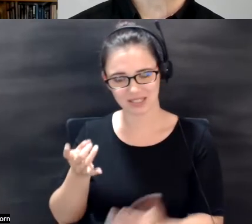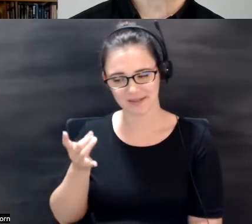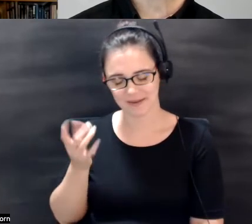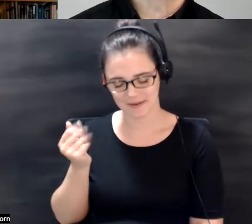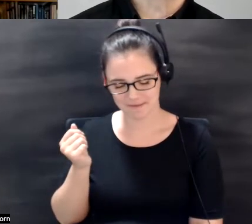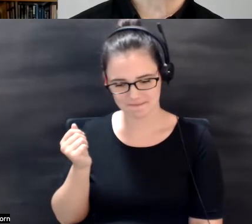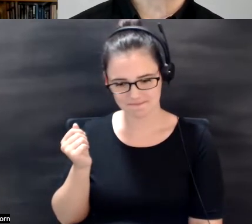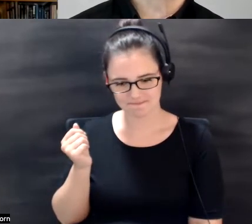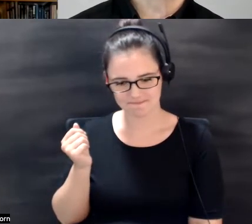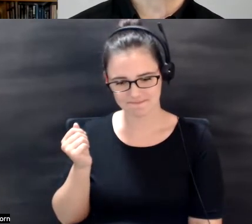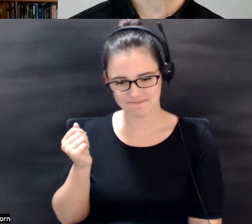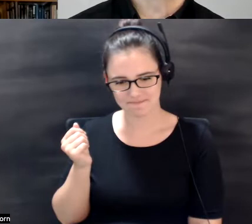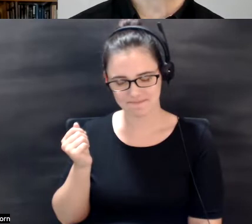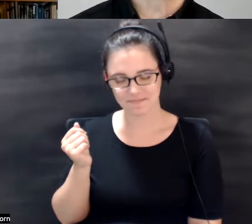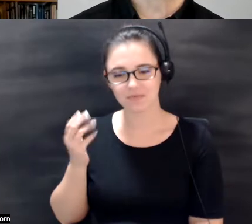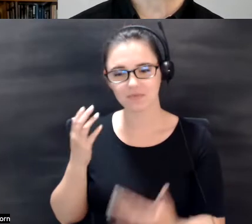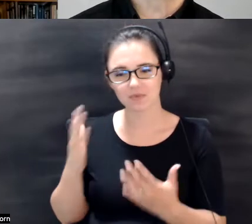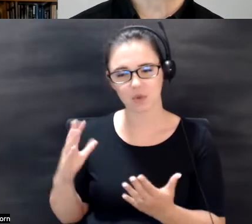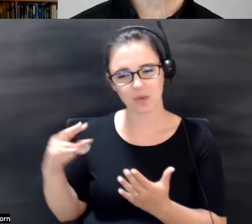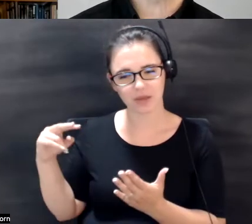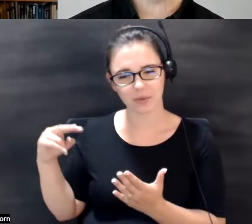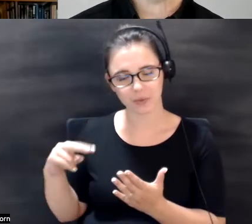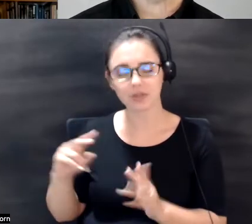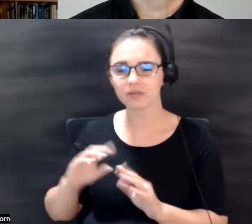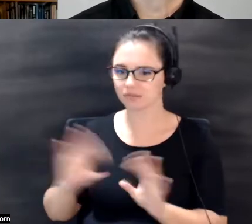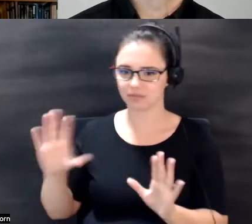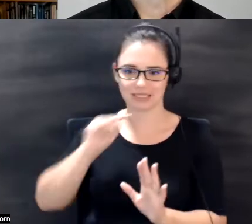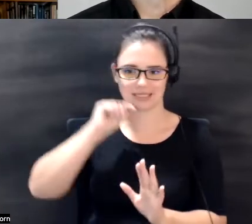The way you looked, it's clearly a teenager's writing.